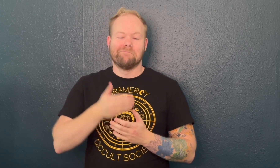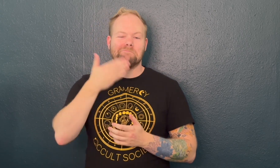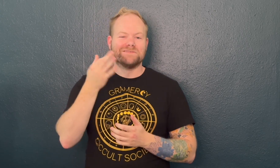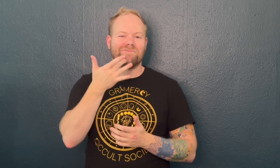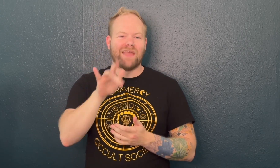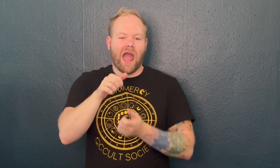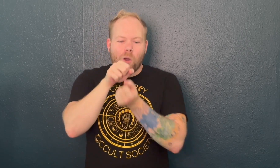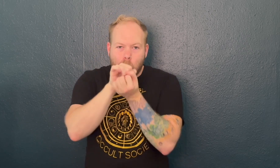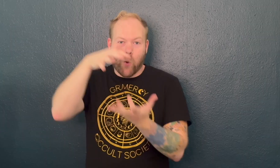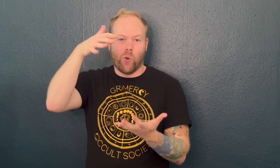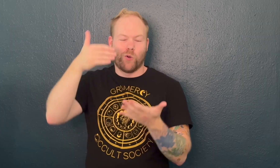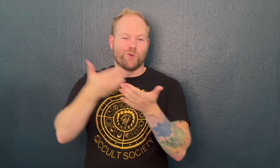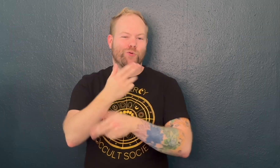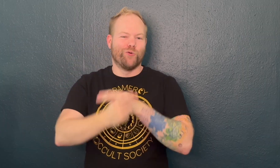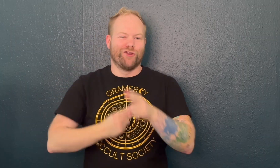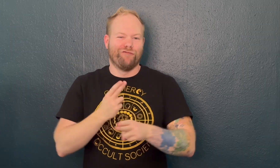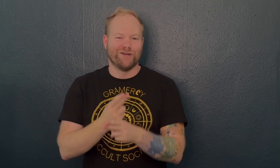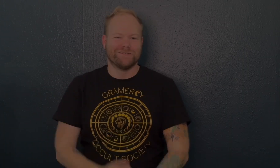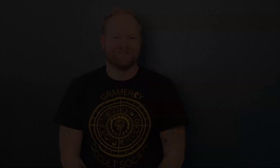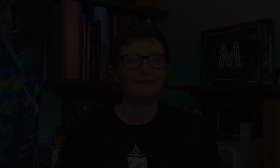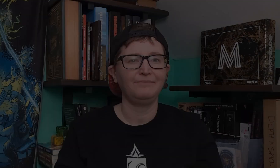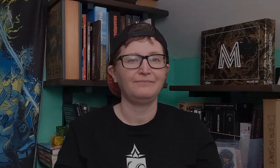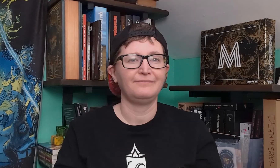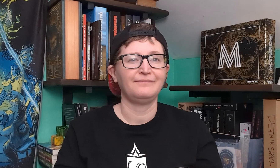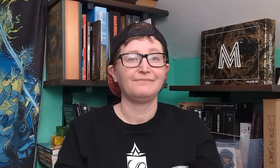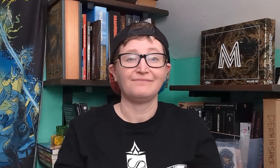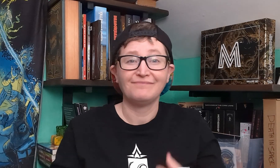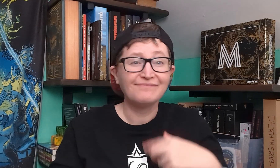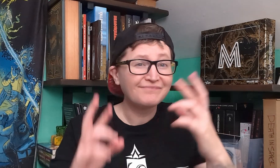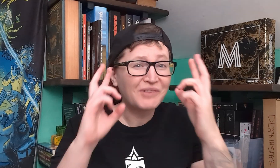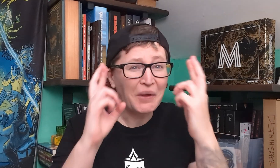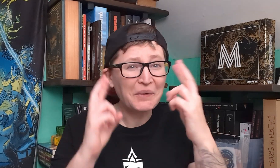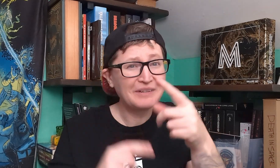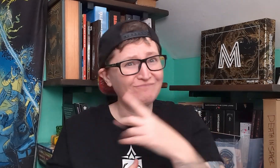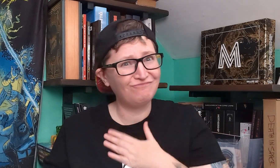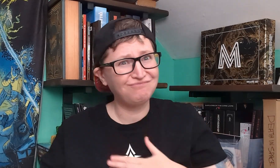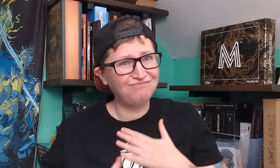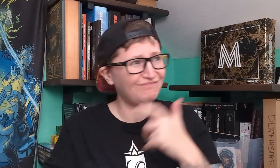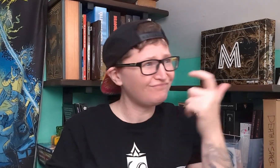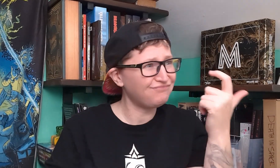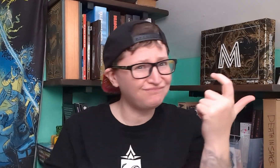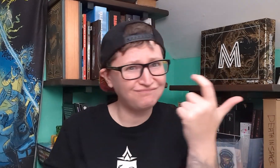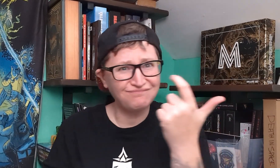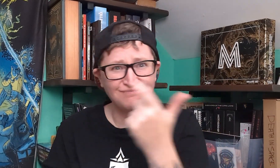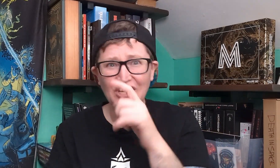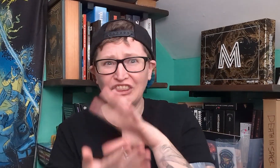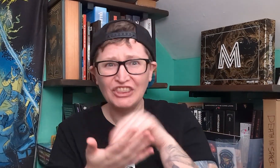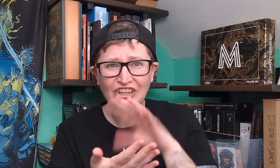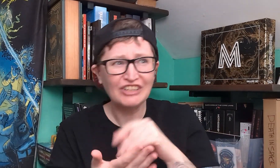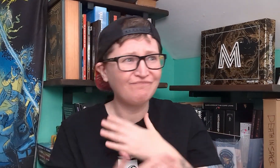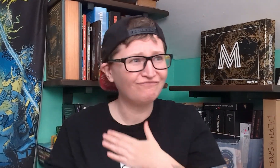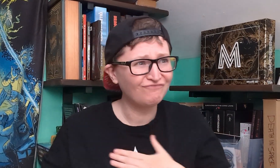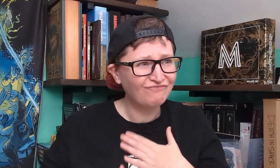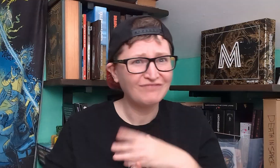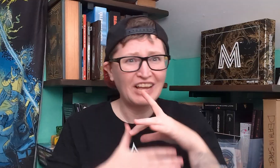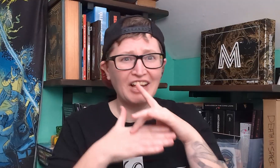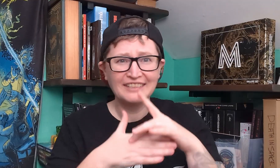Best of luck with breathing a new universe into being! I hope you enjoyed and learned something from watching the content.